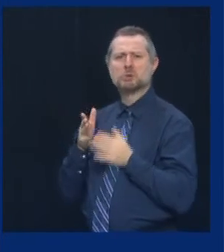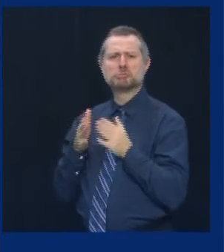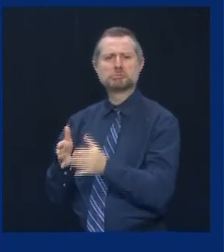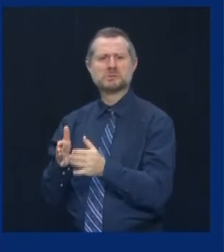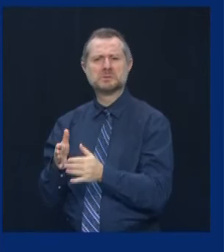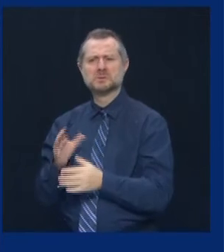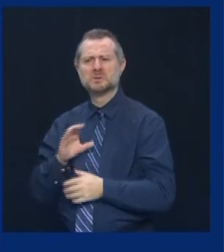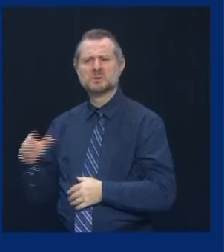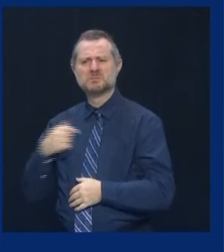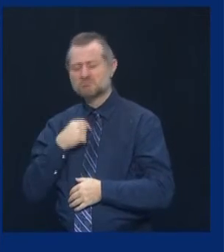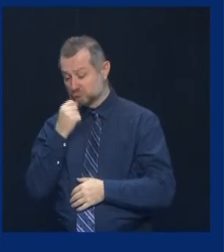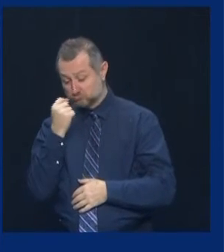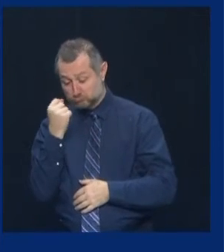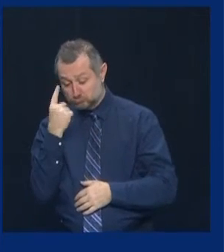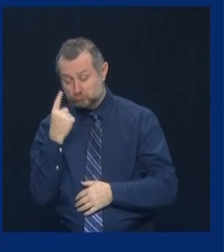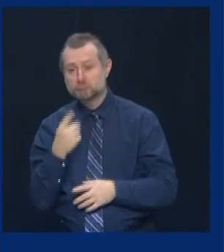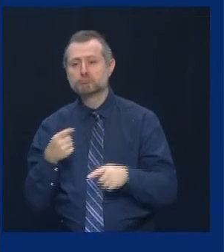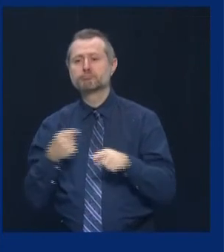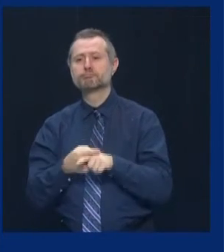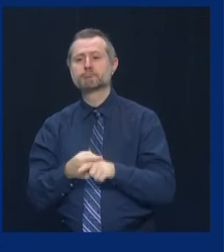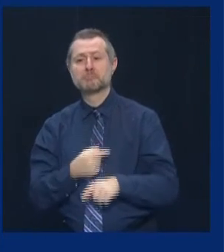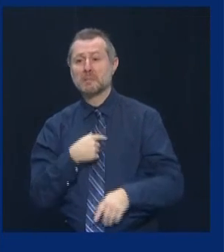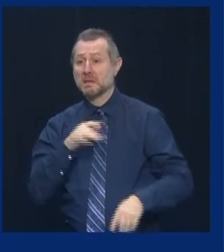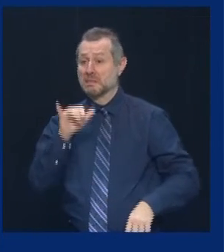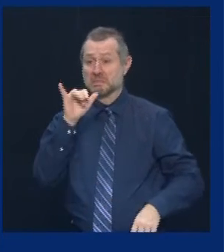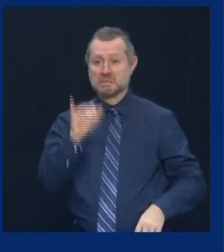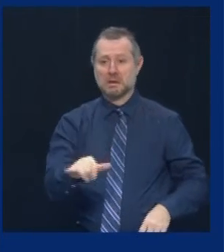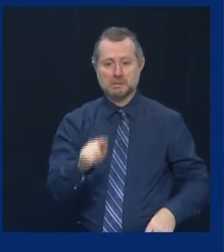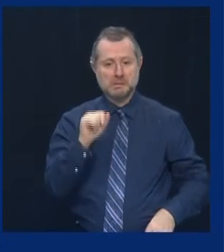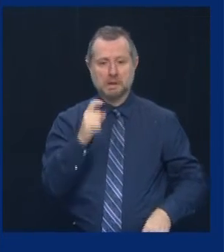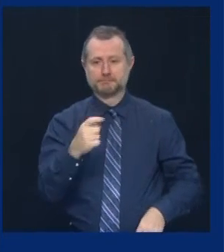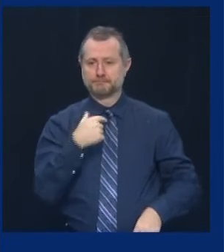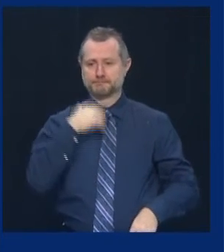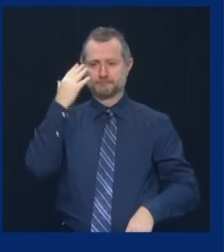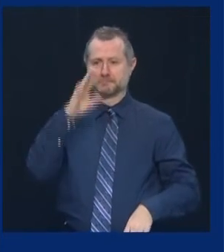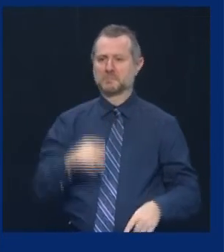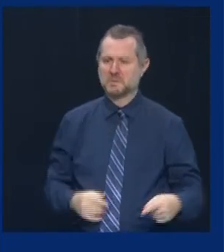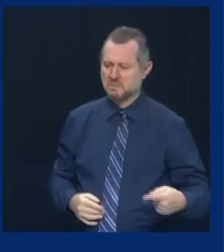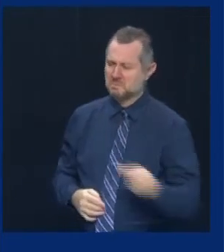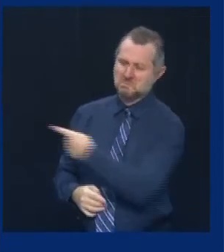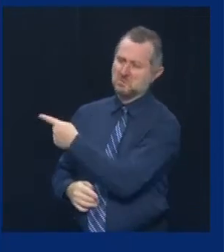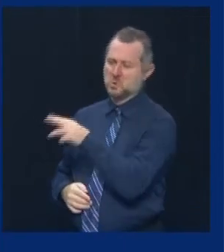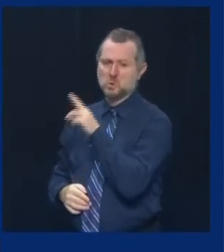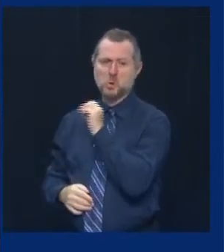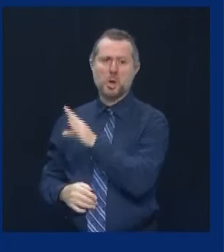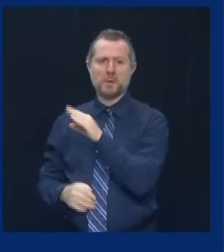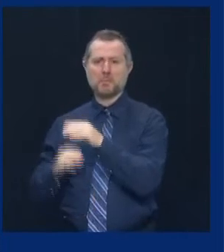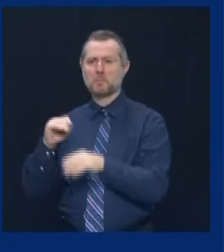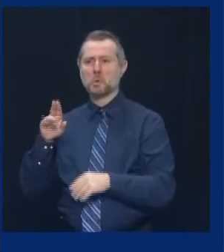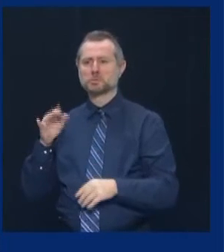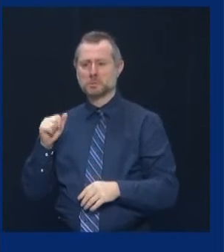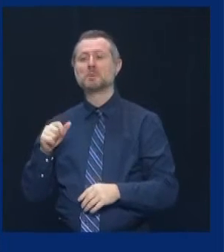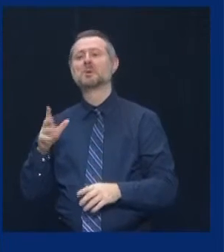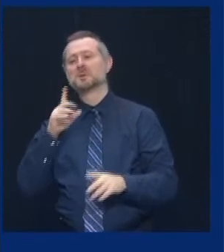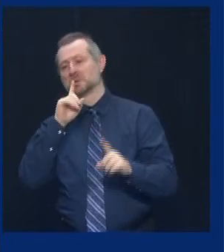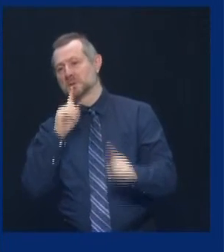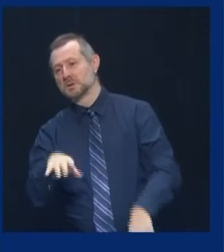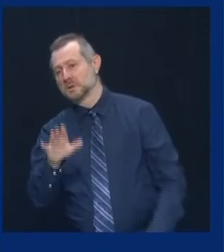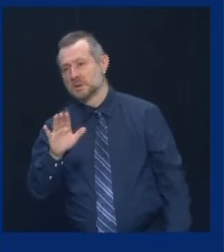TO WALL STREET -- YEAH, THE -- I DON'T KNOW THE